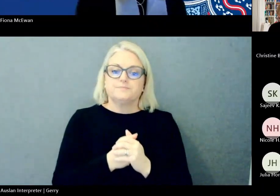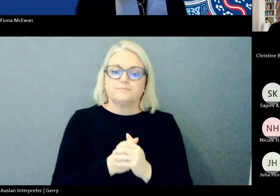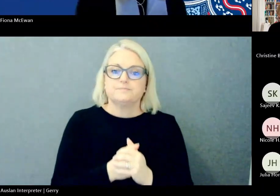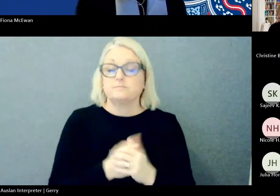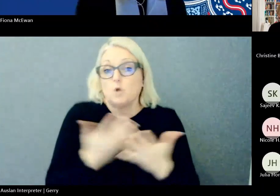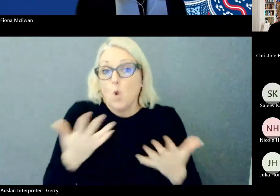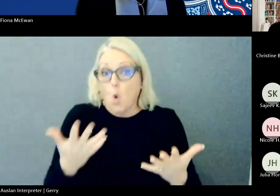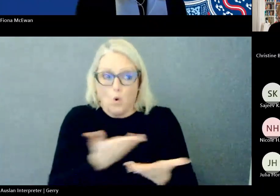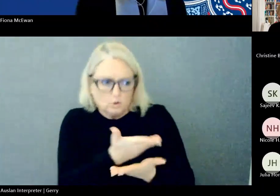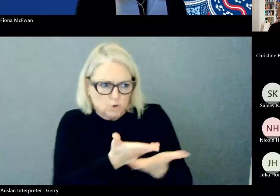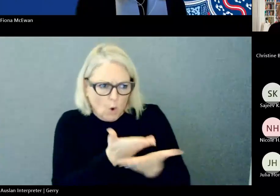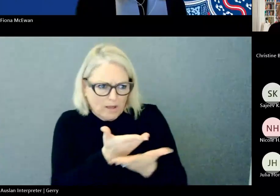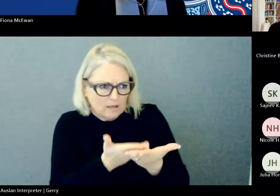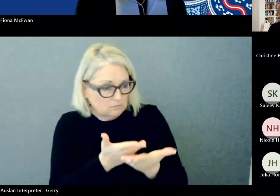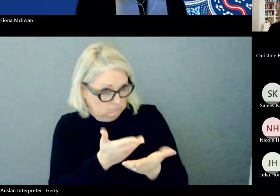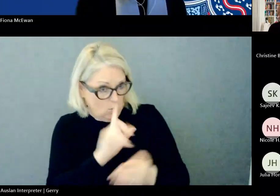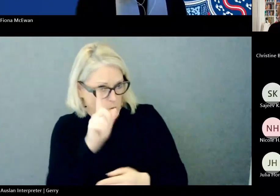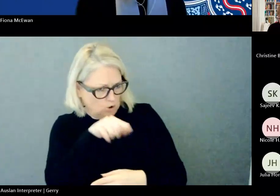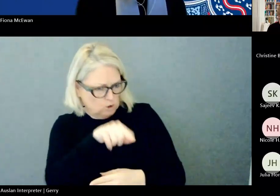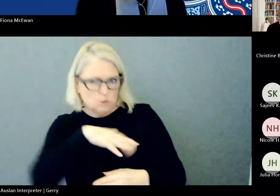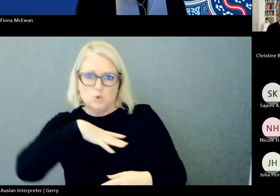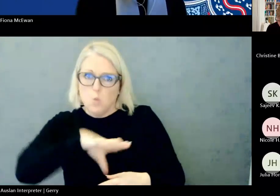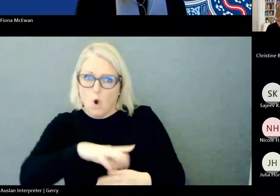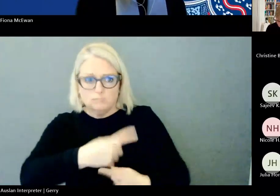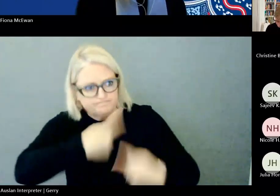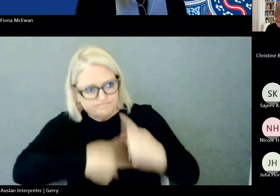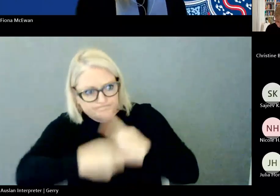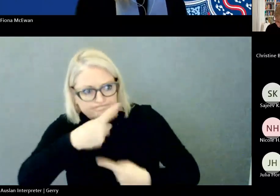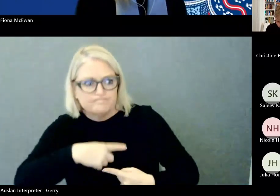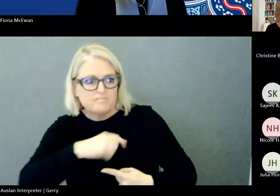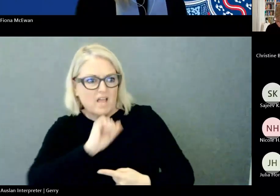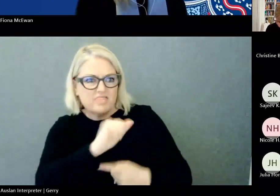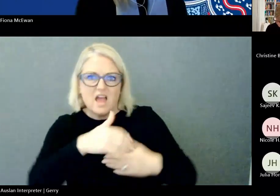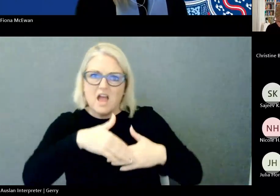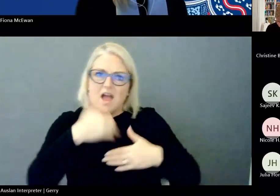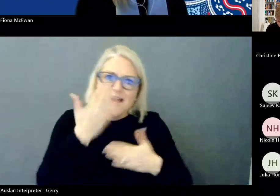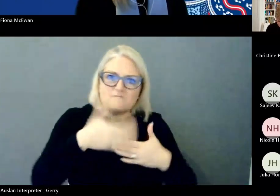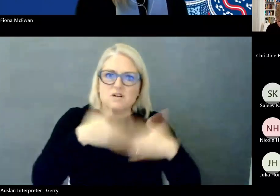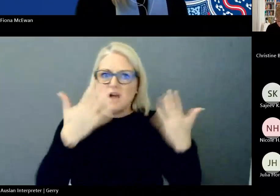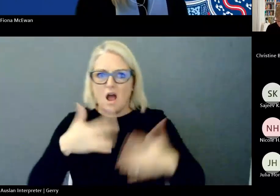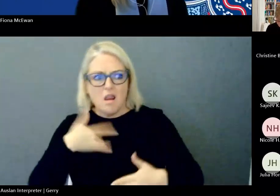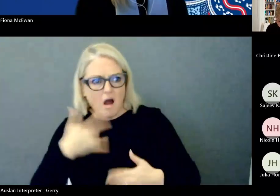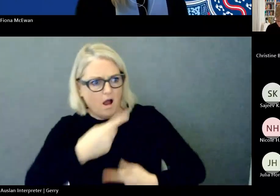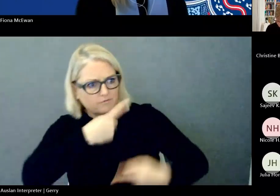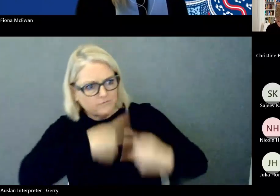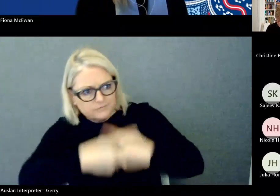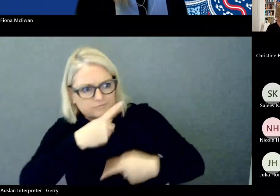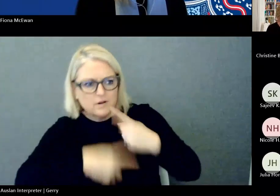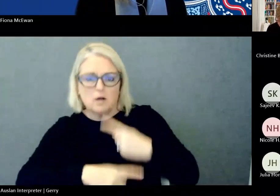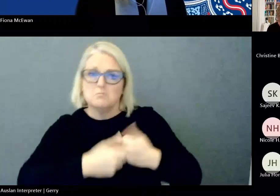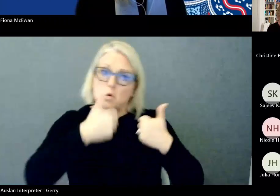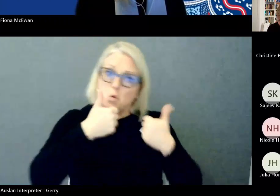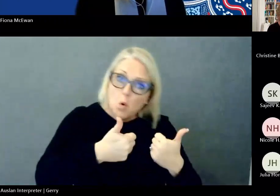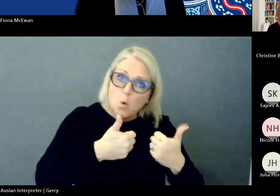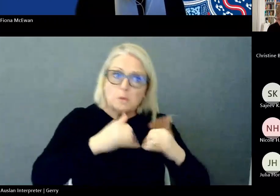in terms of outcomes? What is their day-to-day experience? And the OCV is kind of focused on that